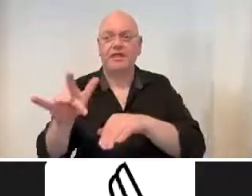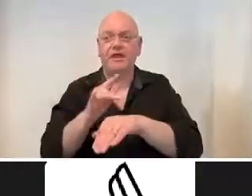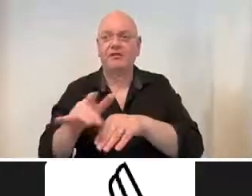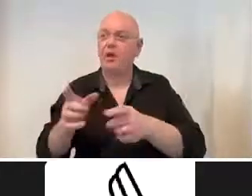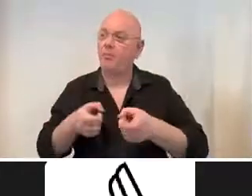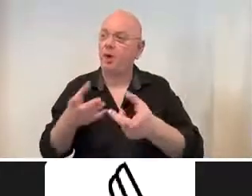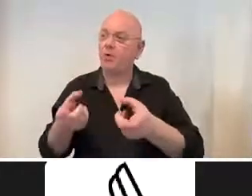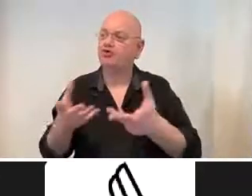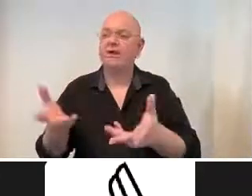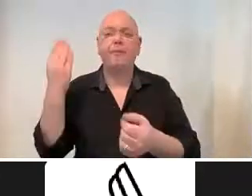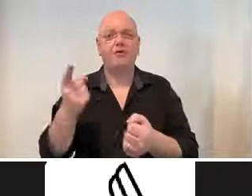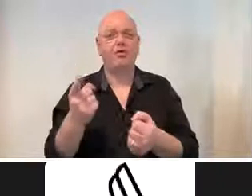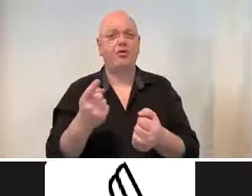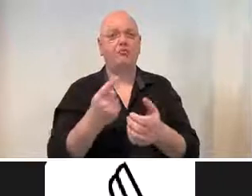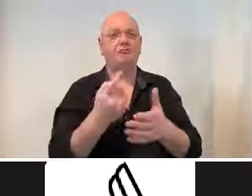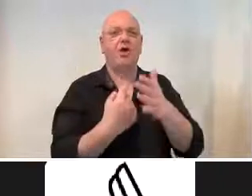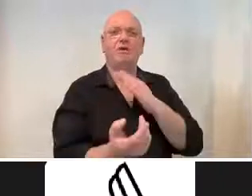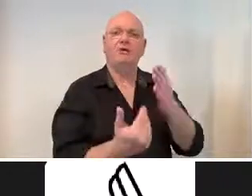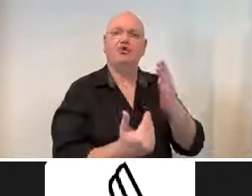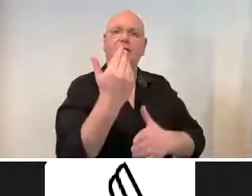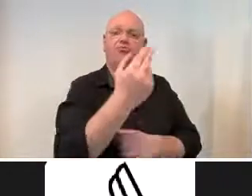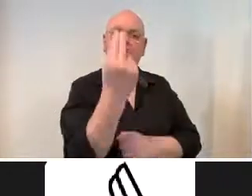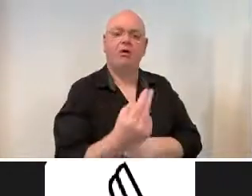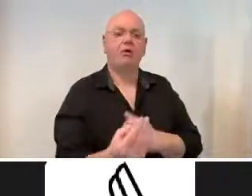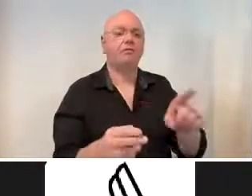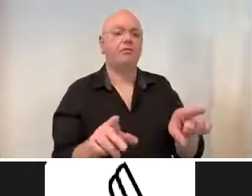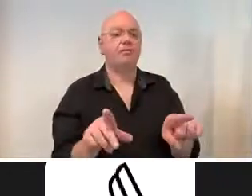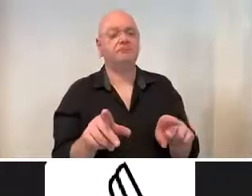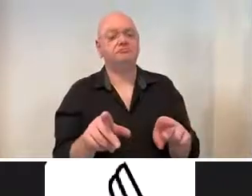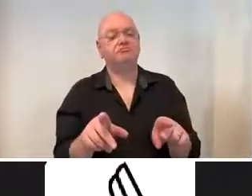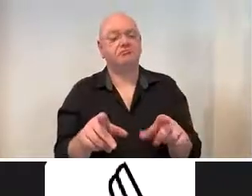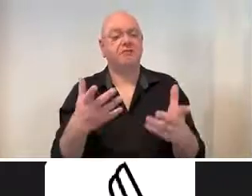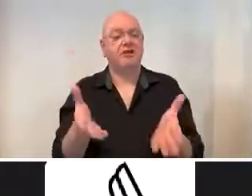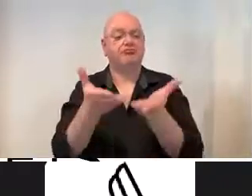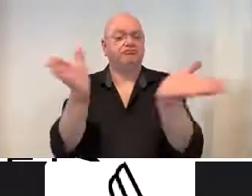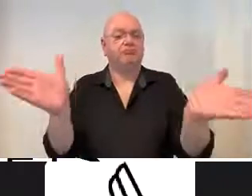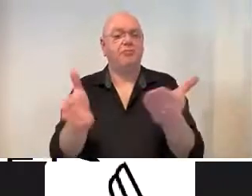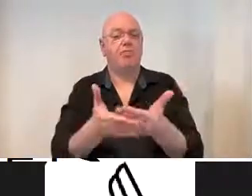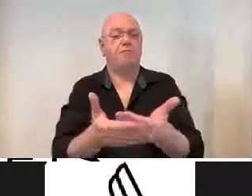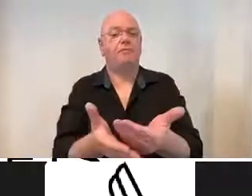We have gone through this, I don't want to rehash it, but you can see the scale of the problem or market